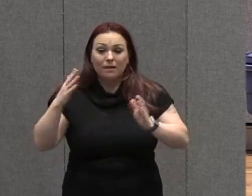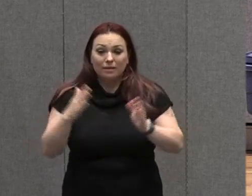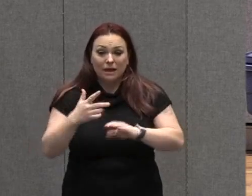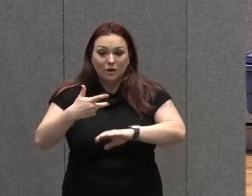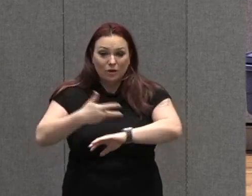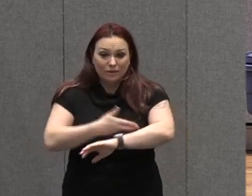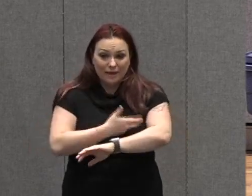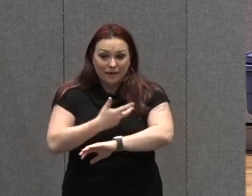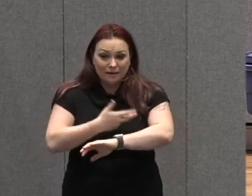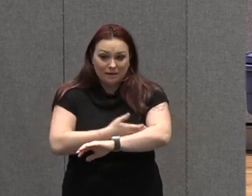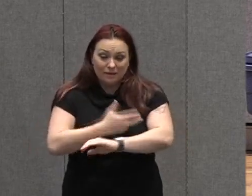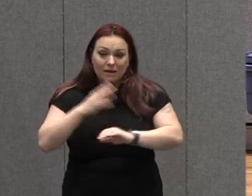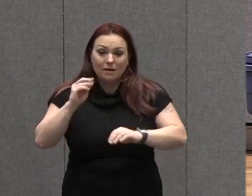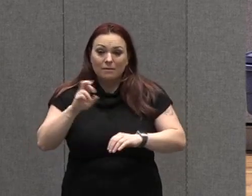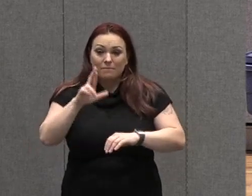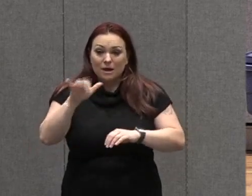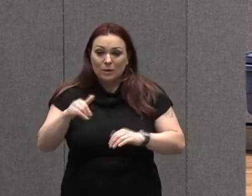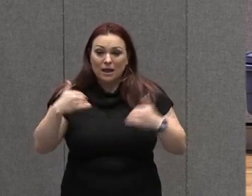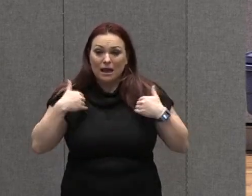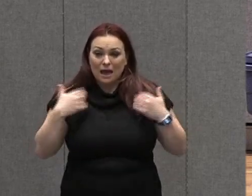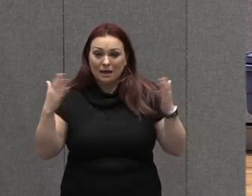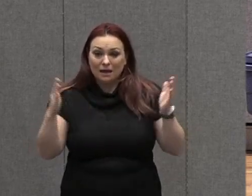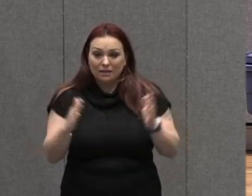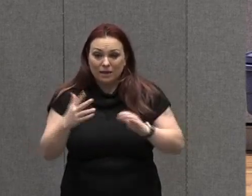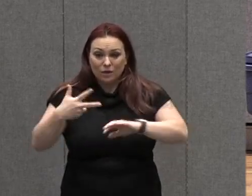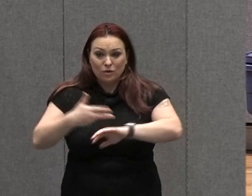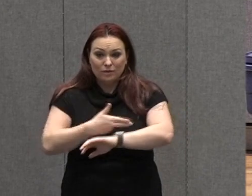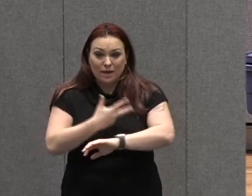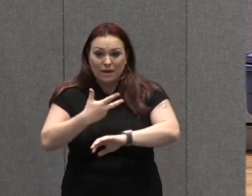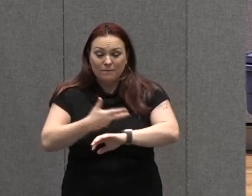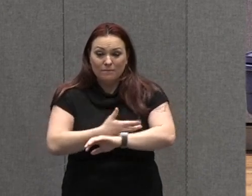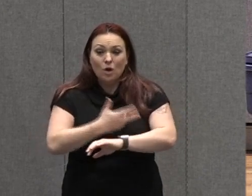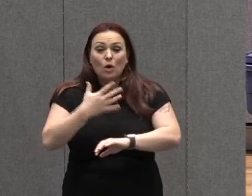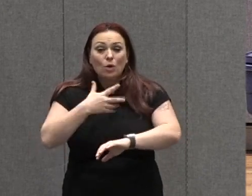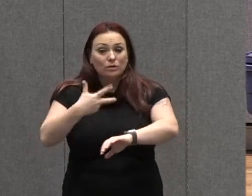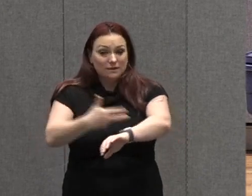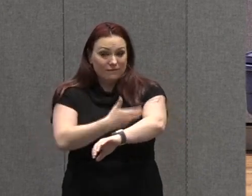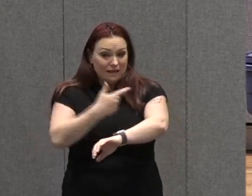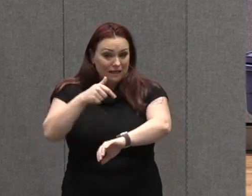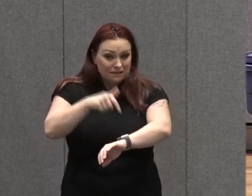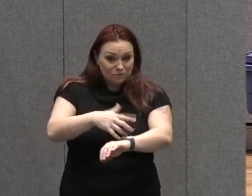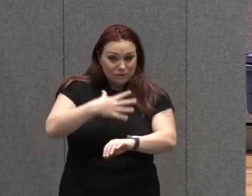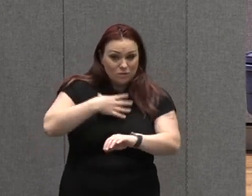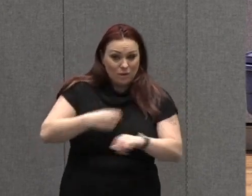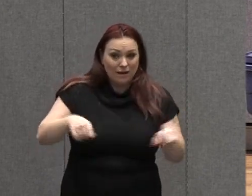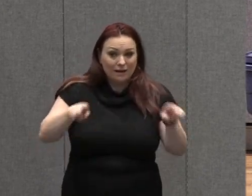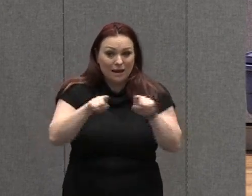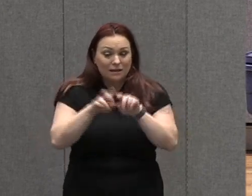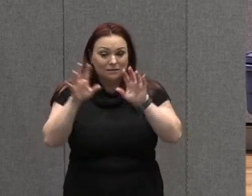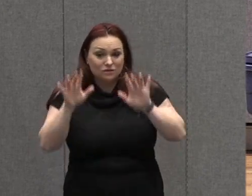Mary had a little lamb who's fleece was white as snow. Take out the words just tap it now.